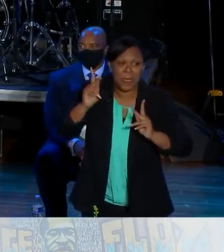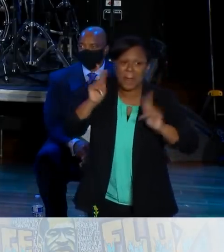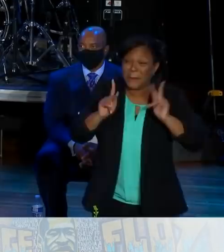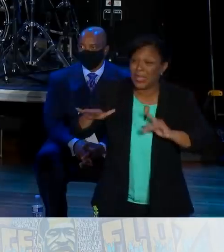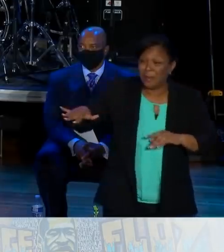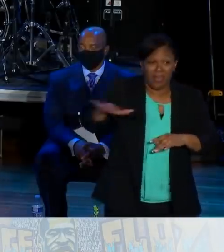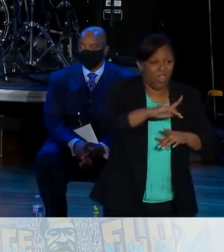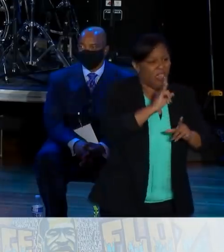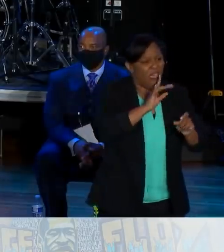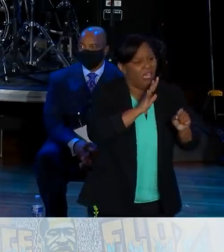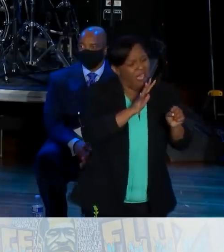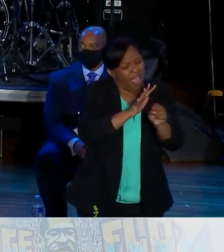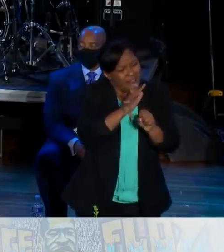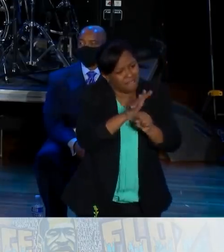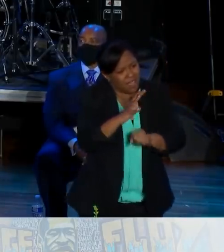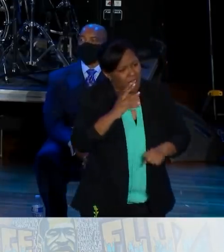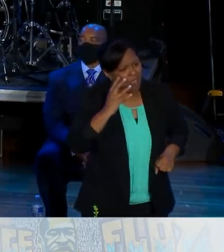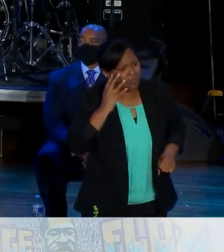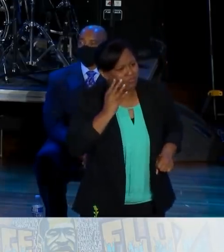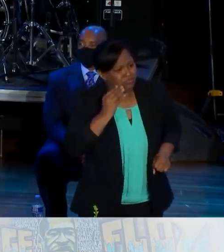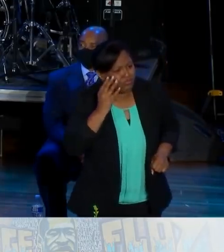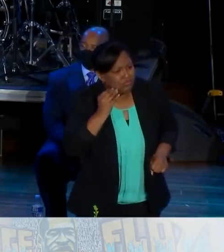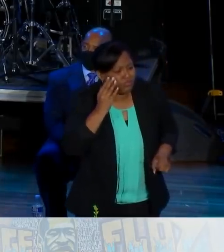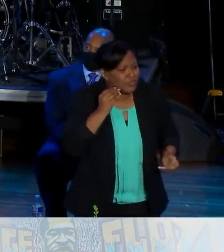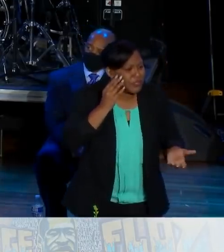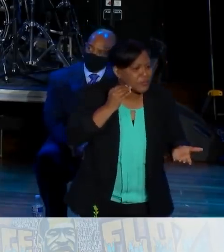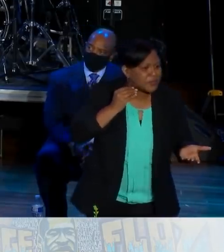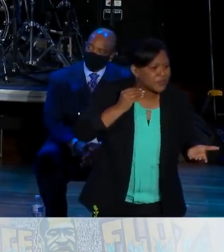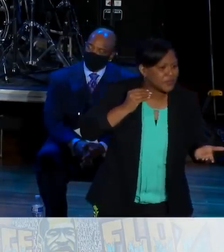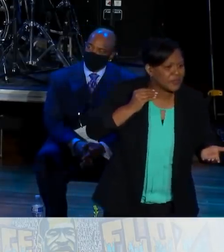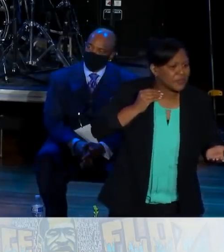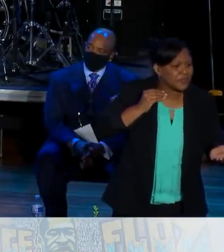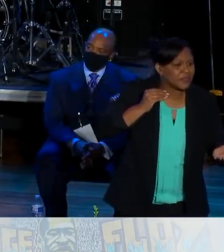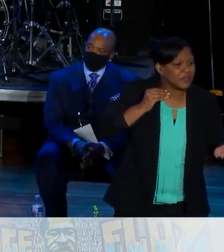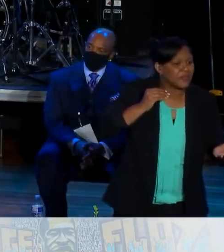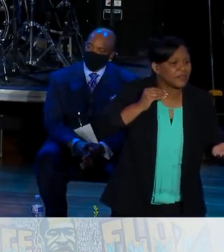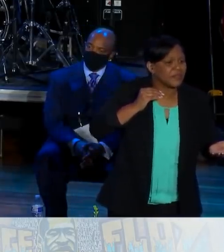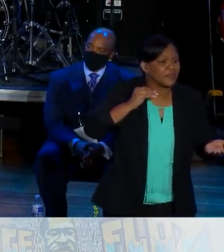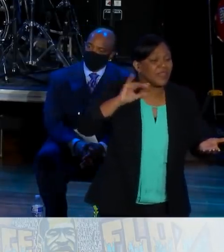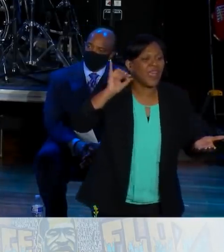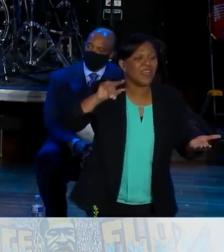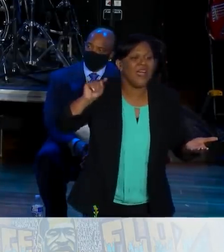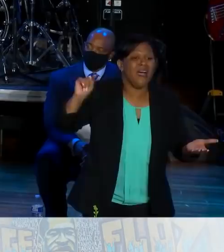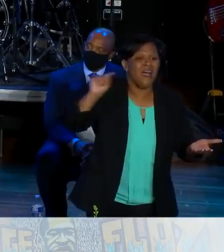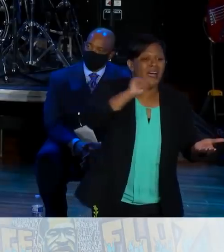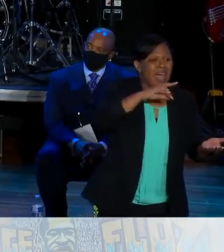THINKING THAT YOU CAN SELL WOLF TICKETS TO PEOPLE WHO HAVE HAD